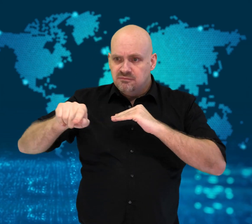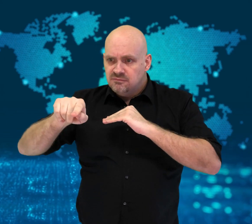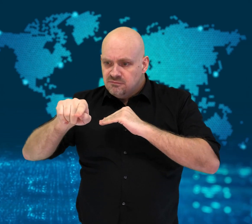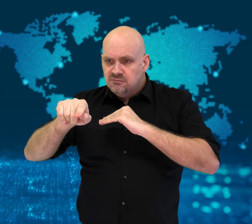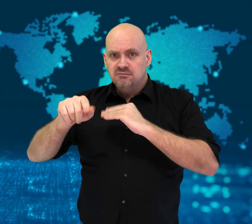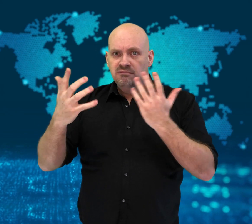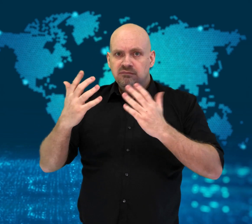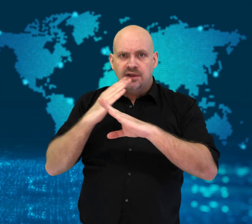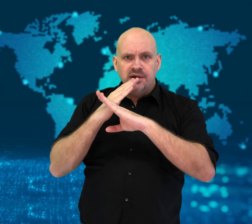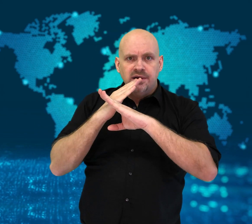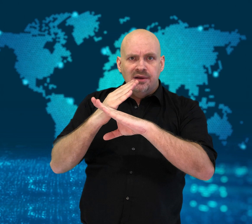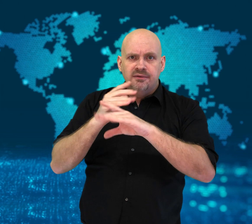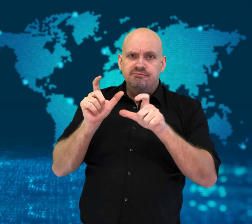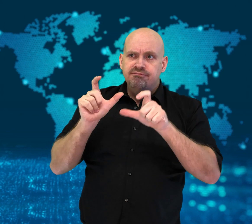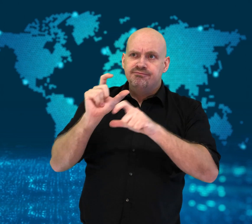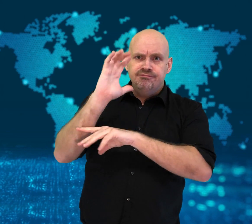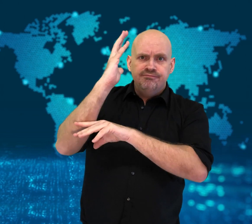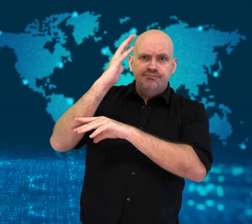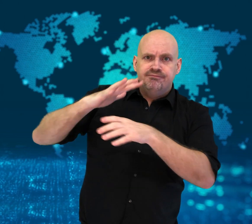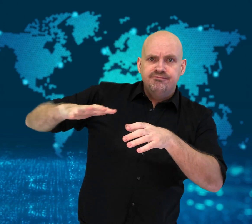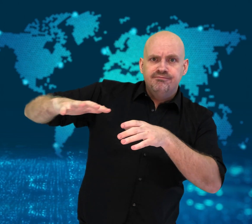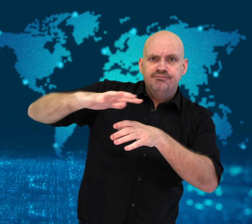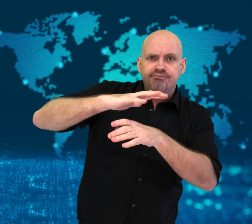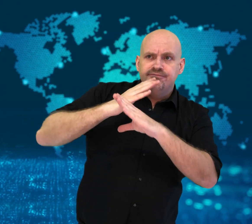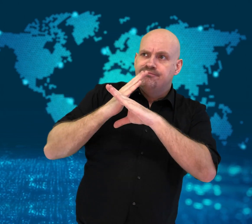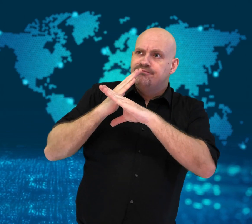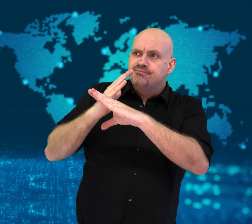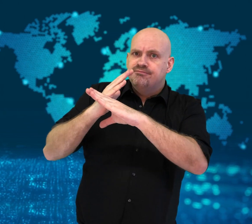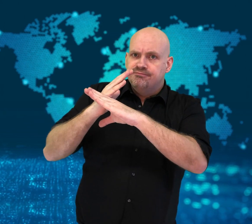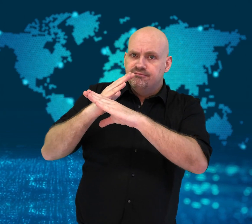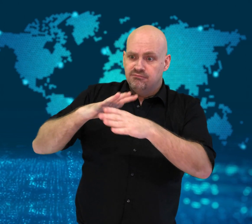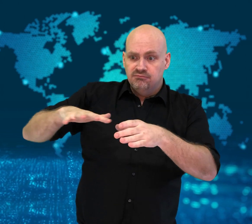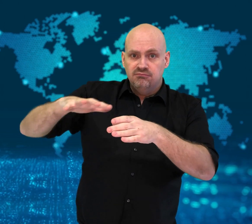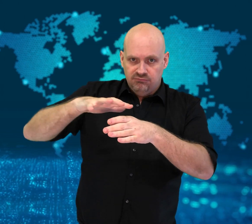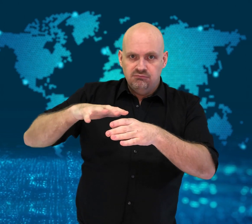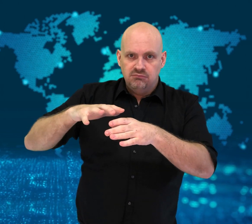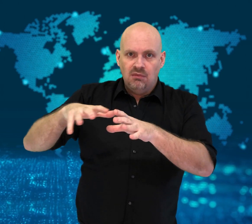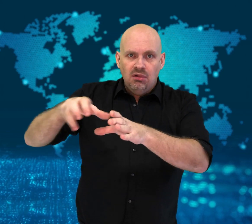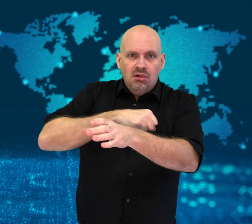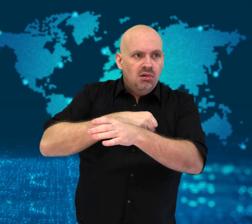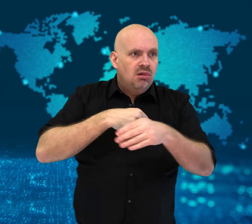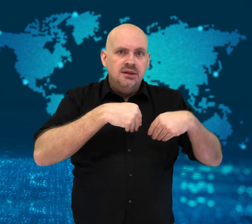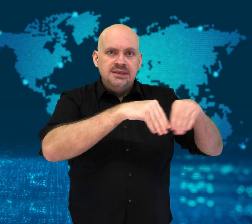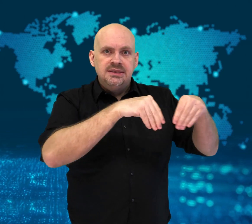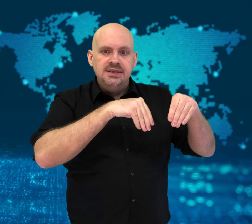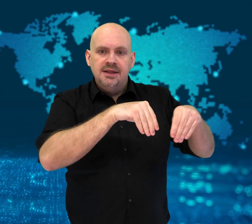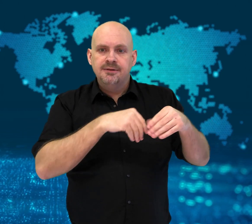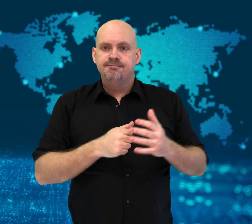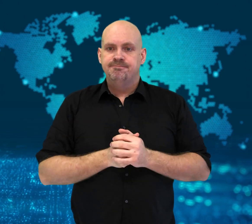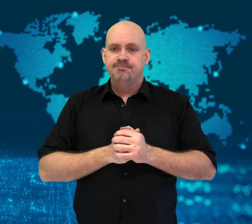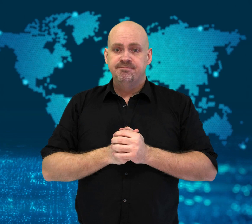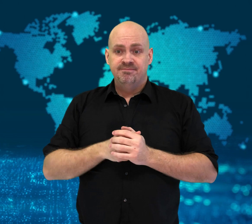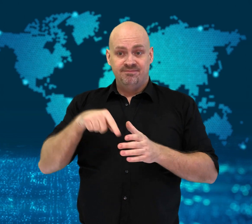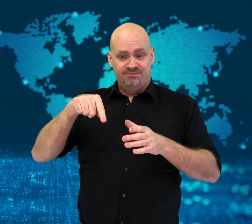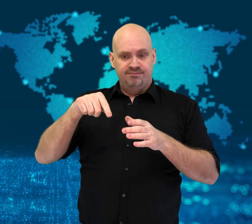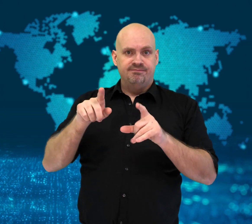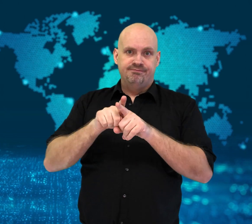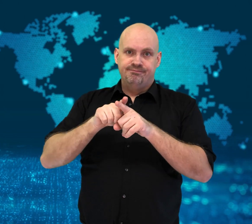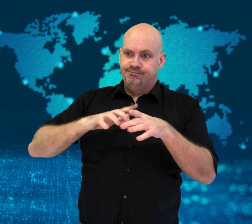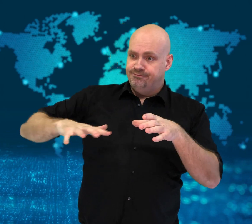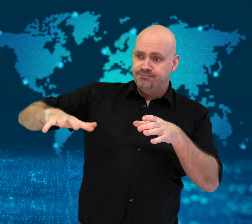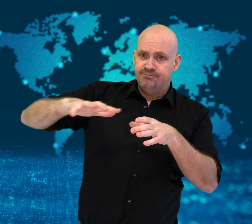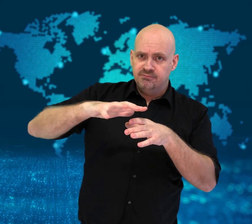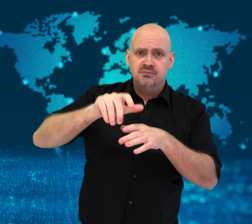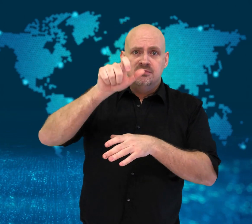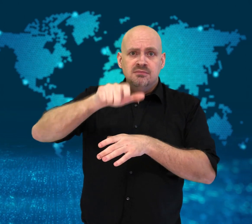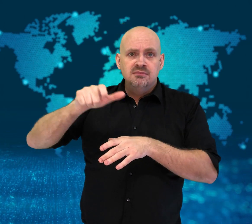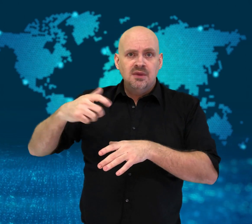including national forests and lands reserved for indigenous tribes.